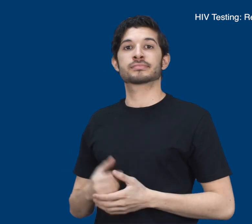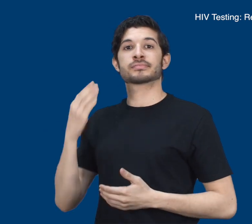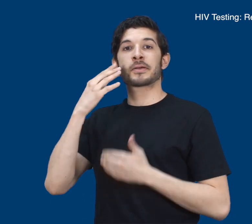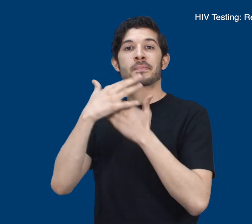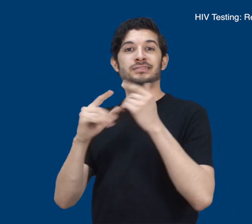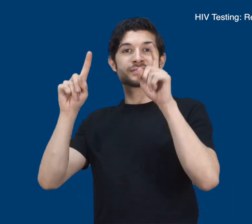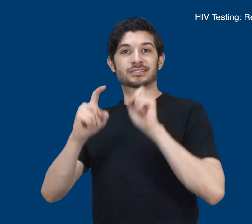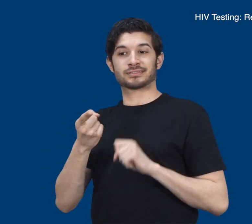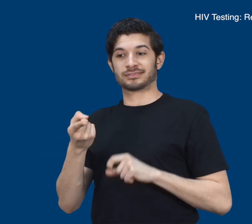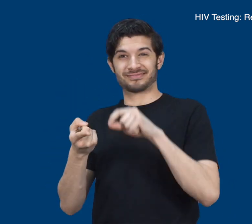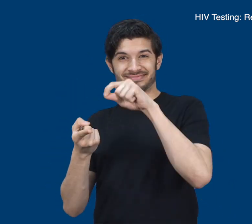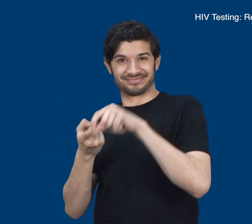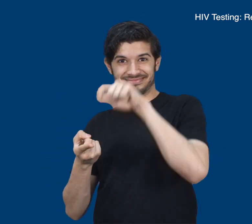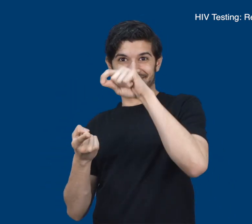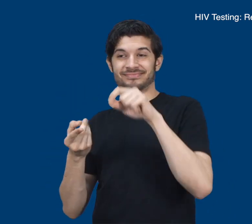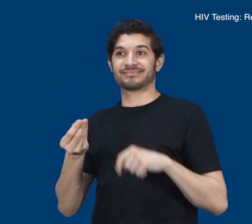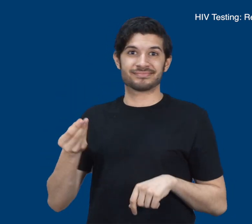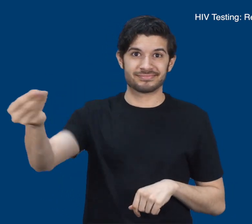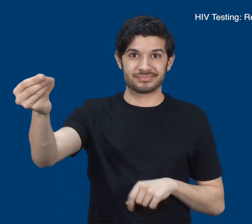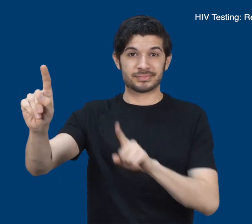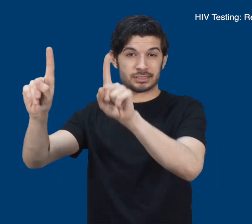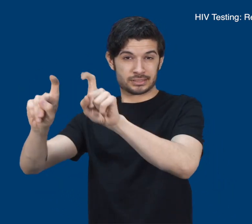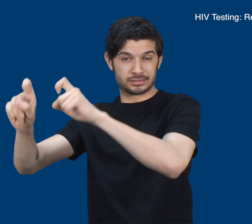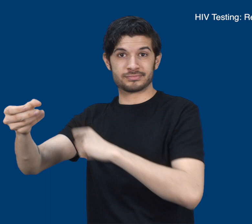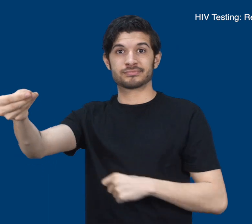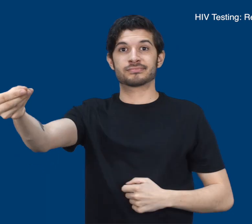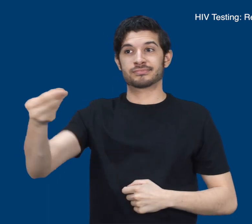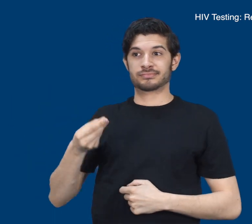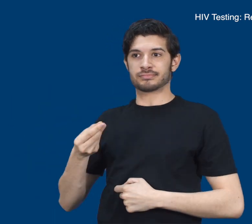When test result from a rapid screening test (through taking blood from your finger)